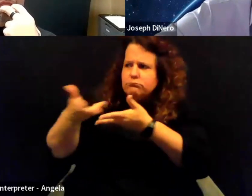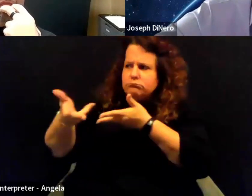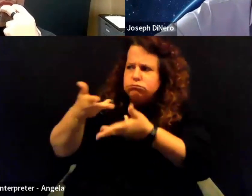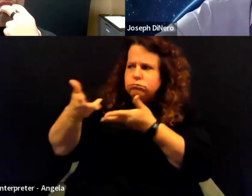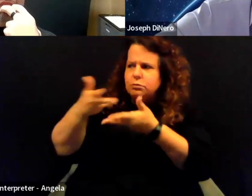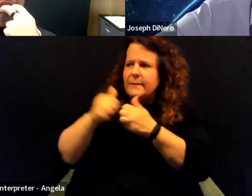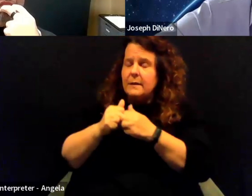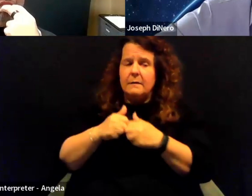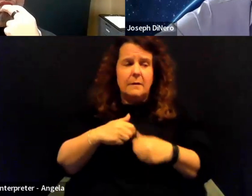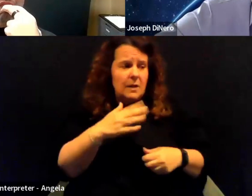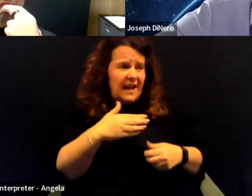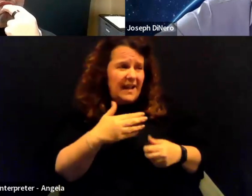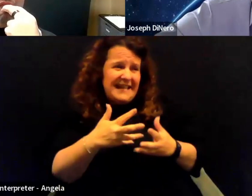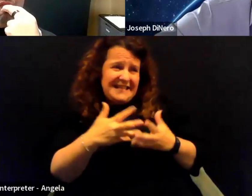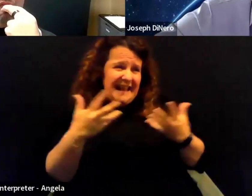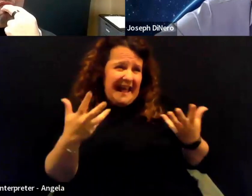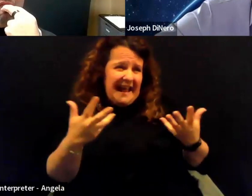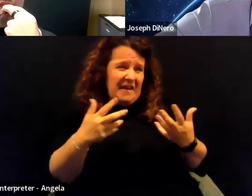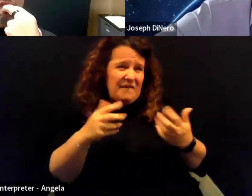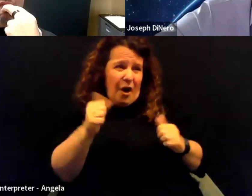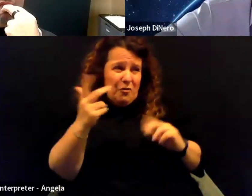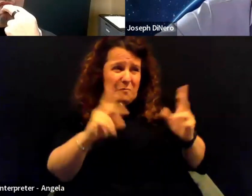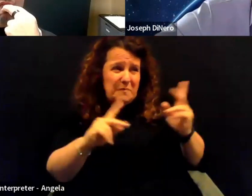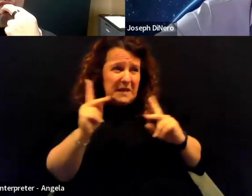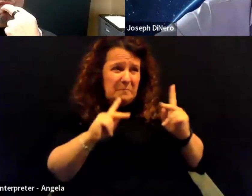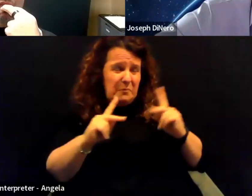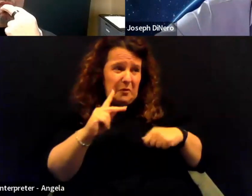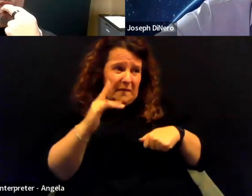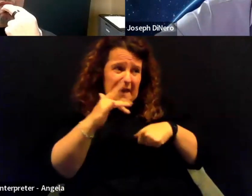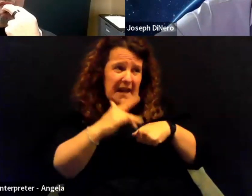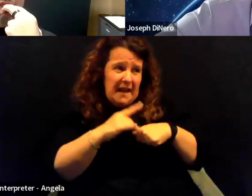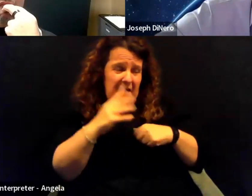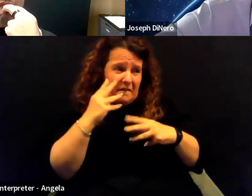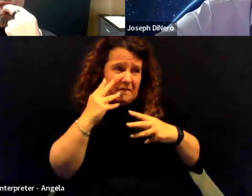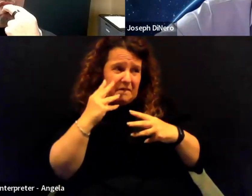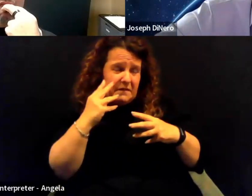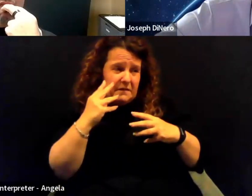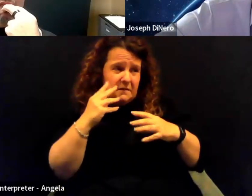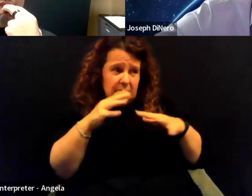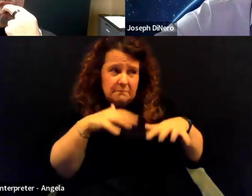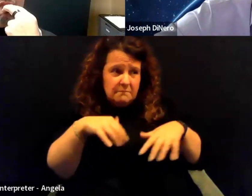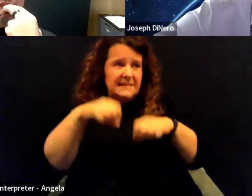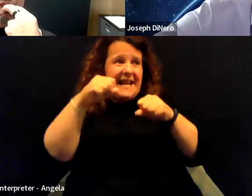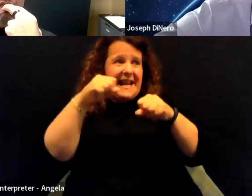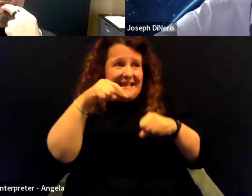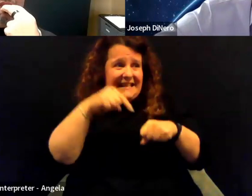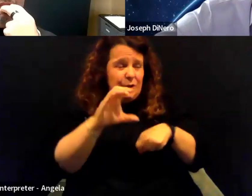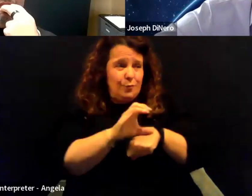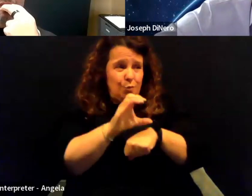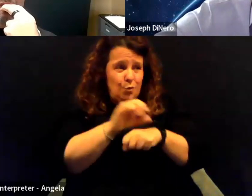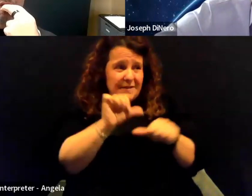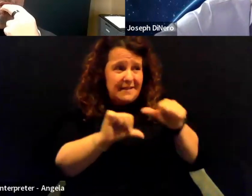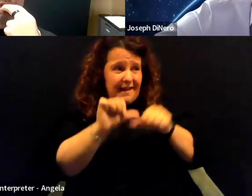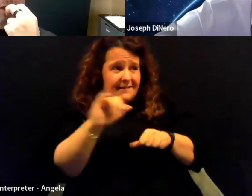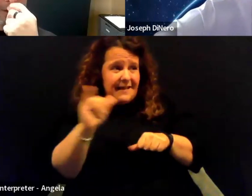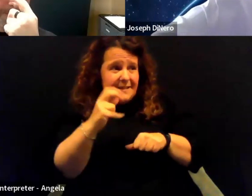were like, well, there's not really anybody else that's really done this as a blind user. And I was like, okay, well, I'm going to be